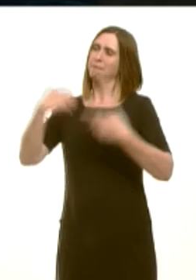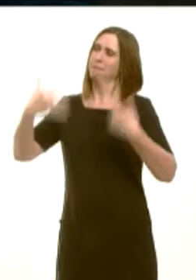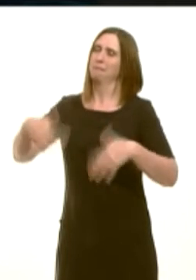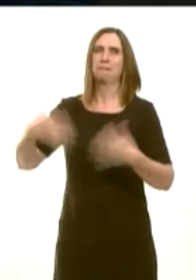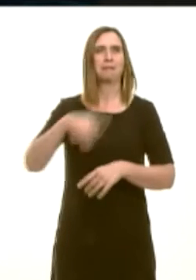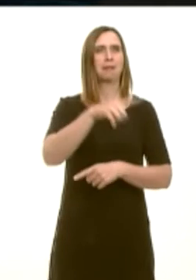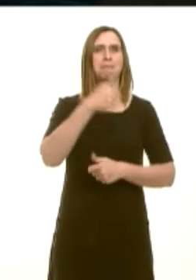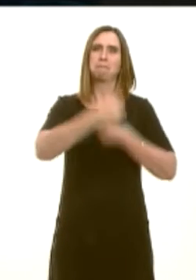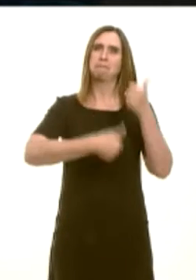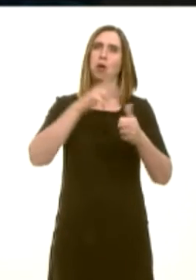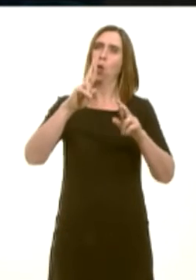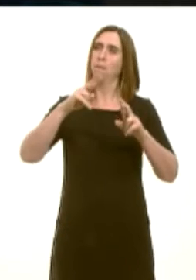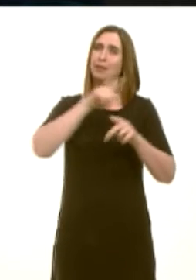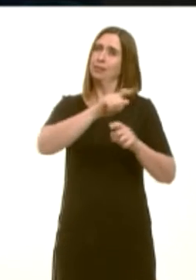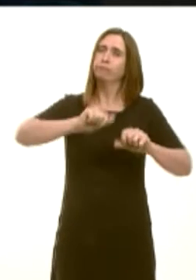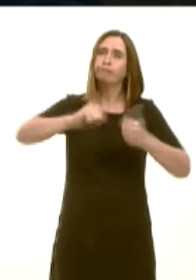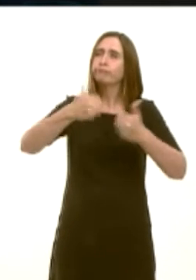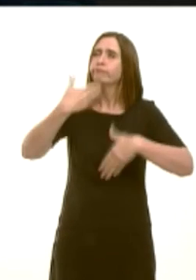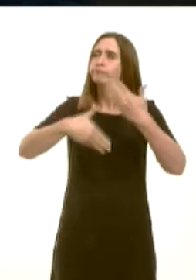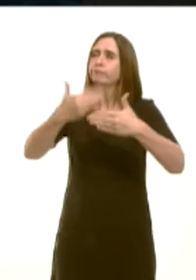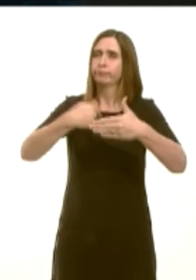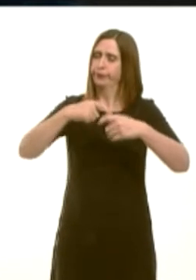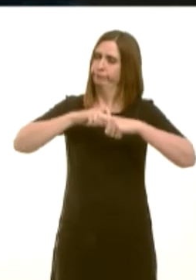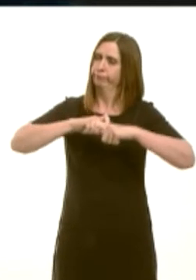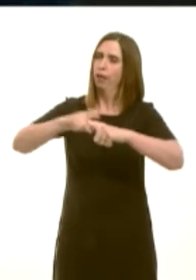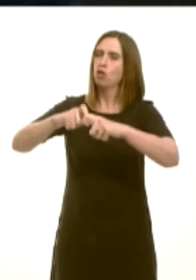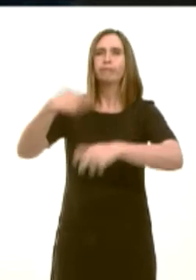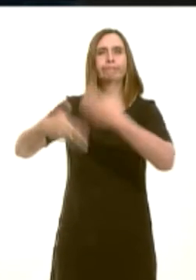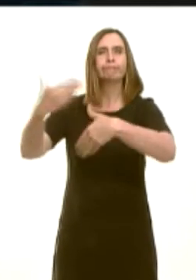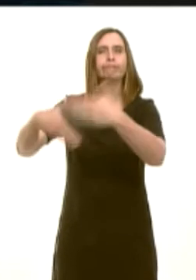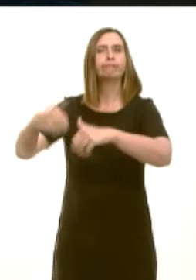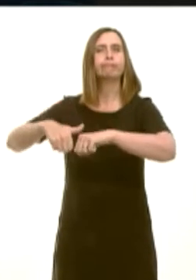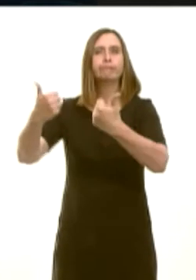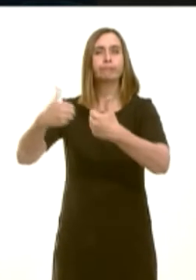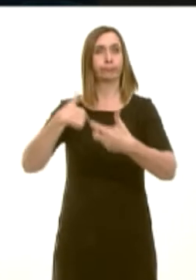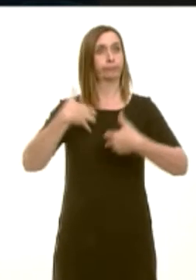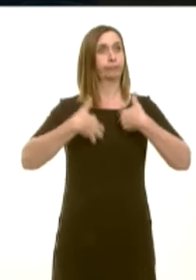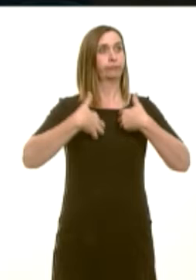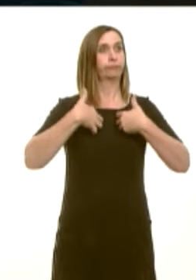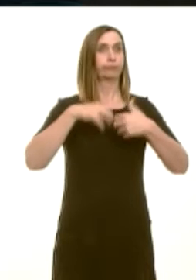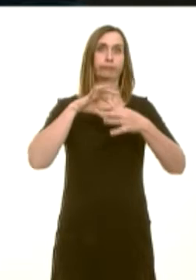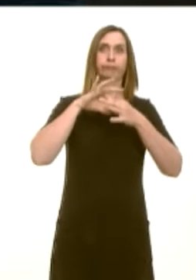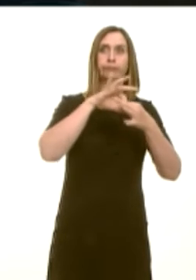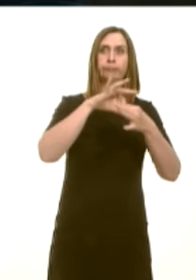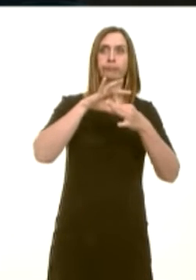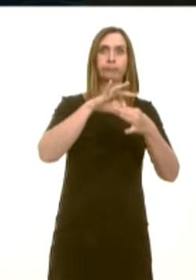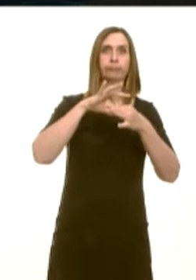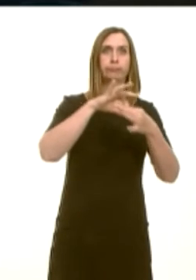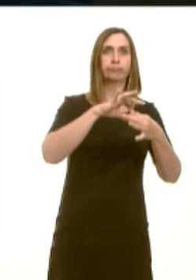to come. I very much look forward to working with our Welsh Conservatives team, and, in